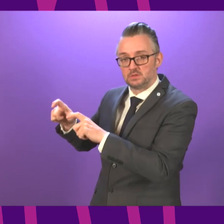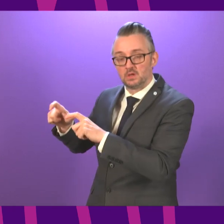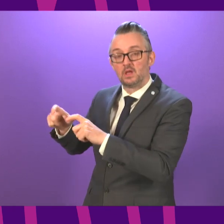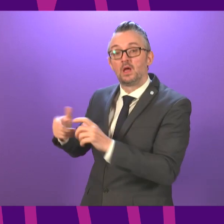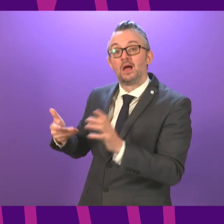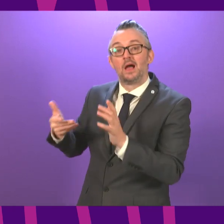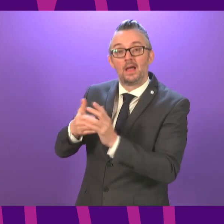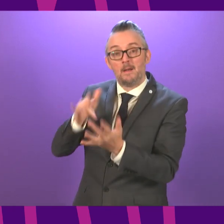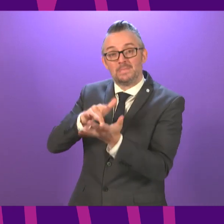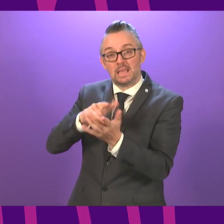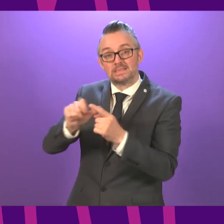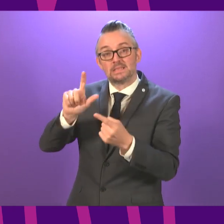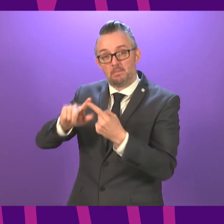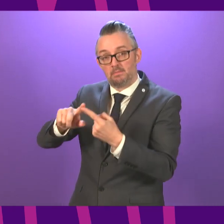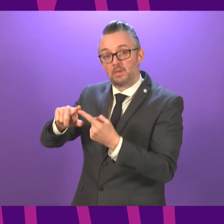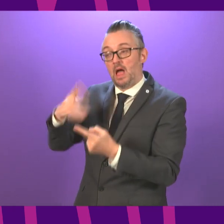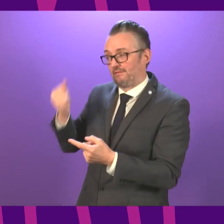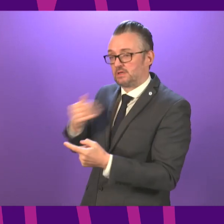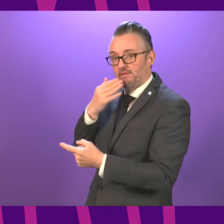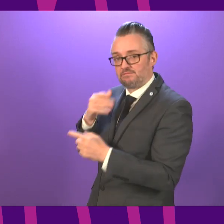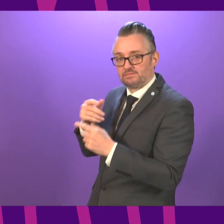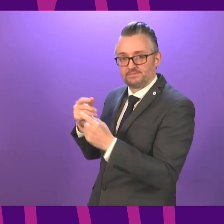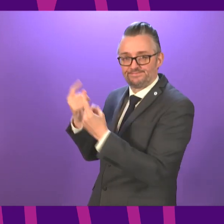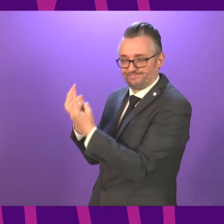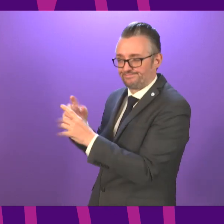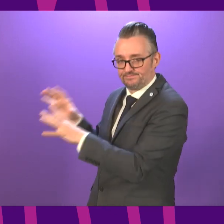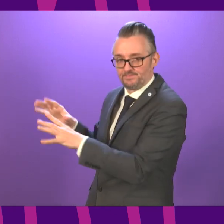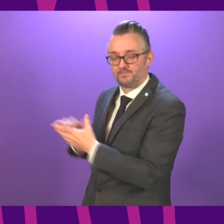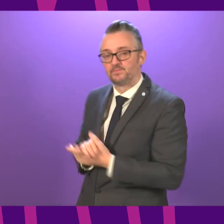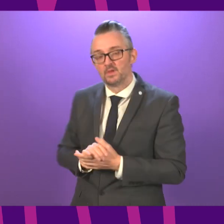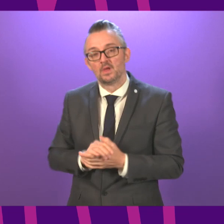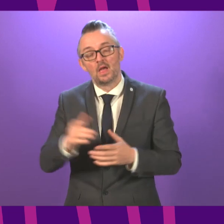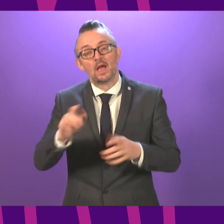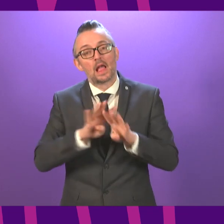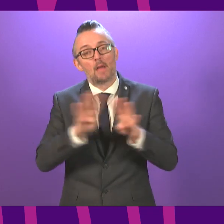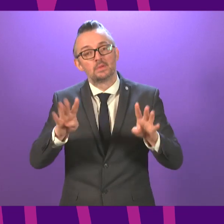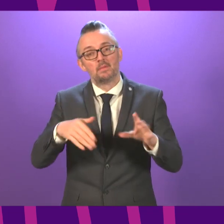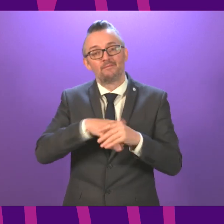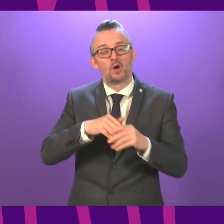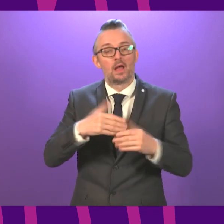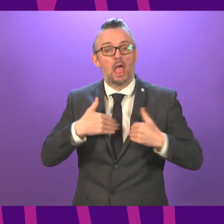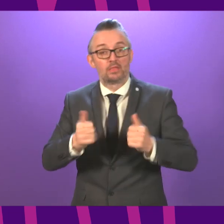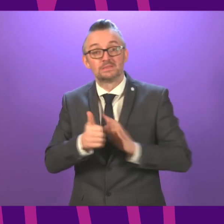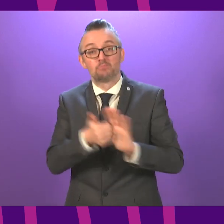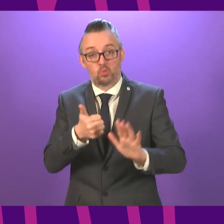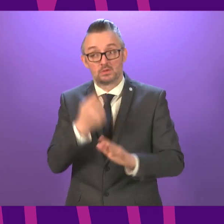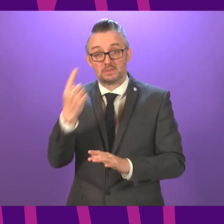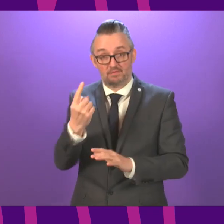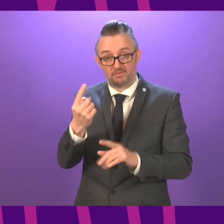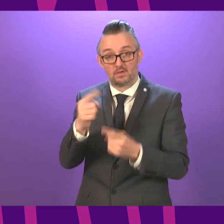The Cabinet Secretary for Health and Sport is fully engaged in ensuring that those actions are taking place, even though she is also fully engaged in the response to the pandemic.